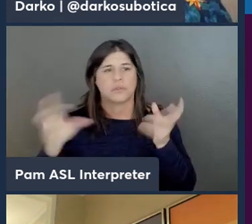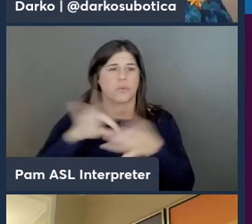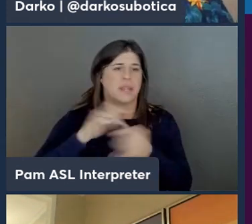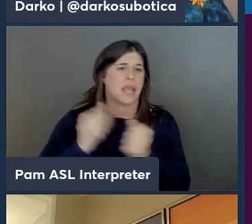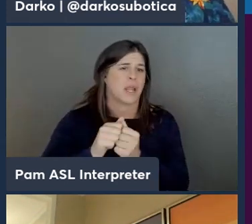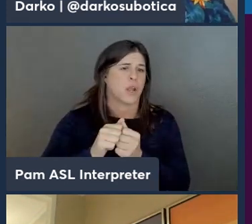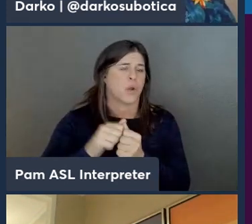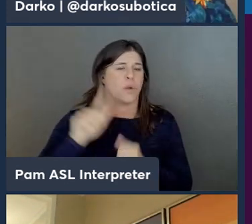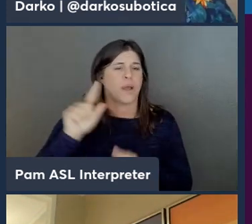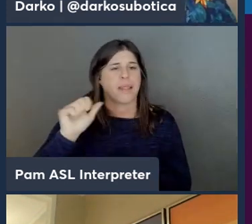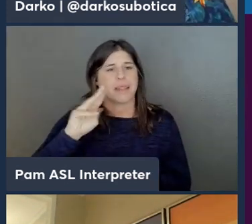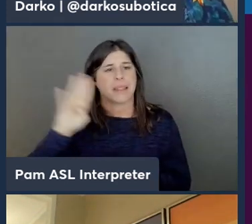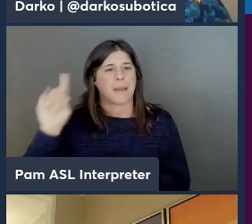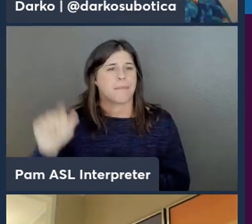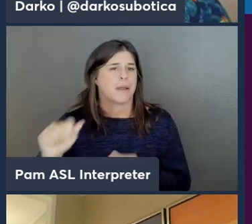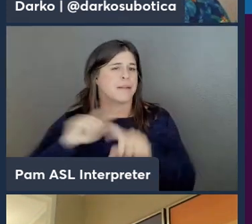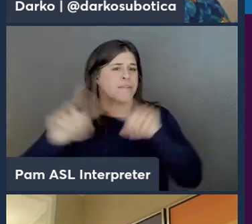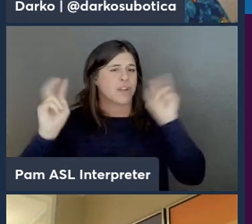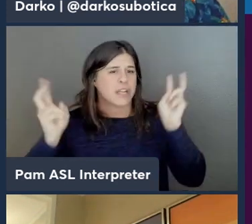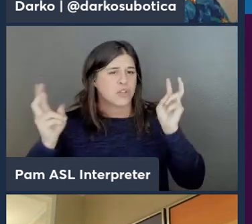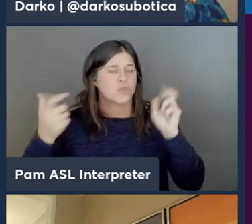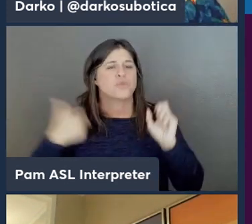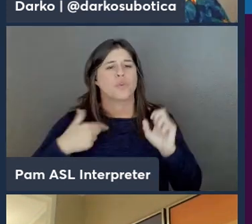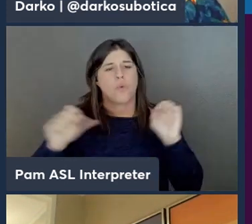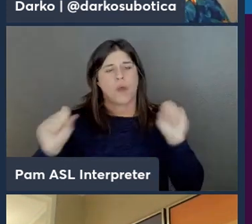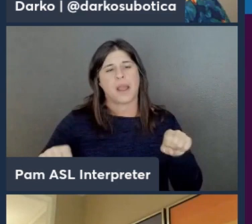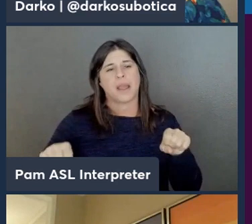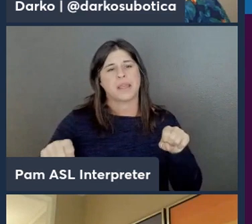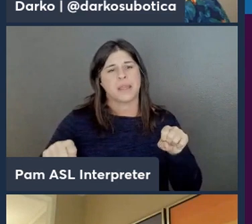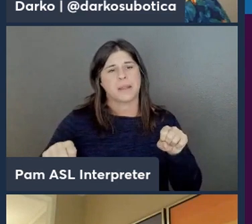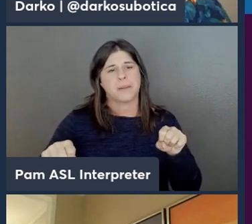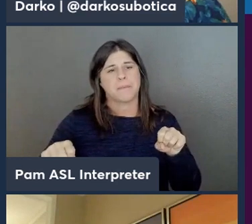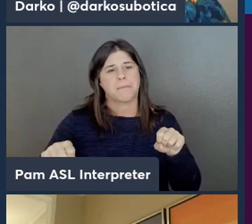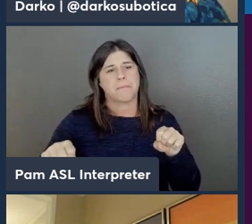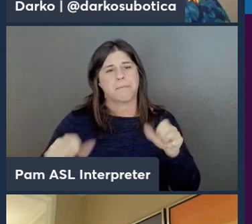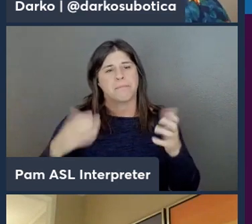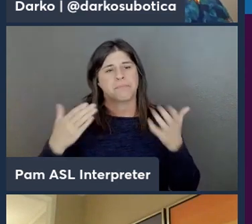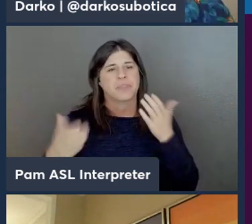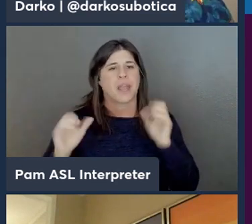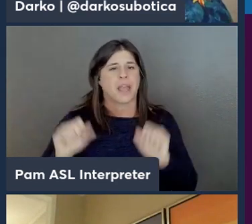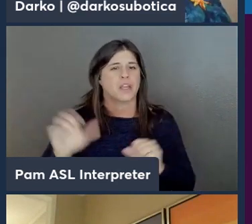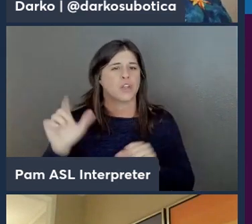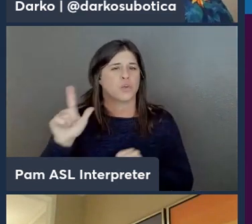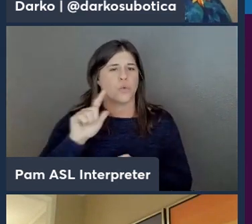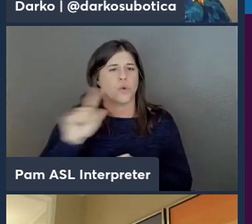concurrency issues. So I could wind up, and you see, like I'm on Lambda concurrently, but you know,